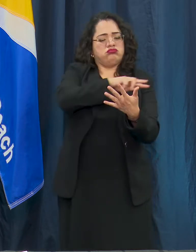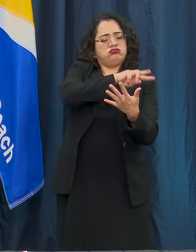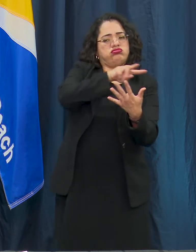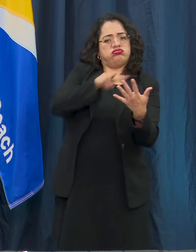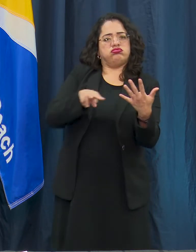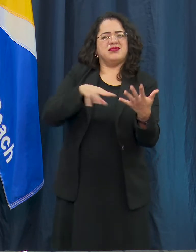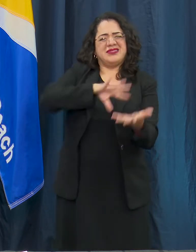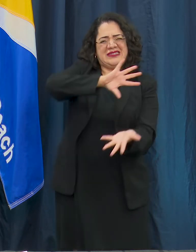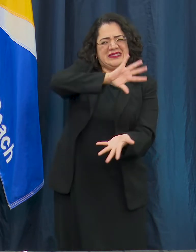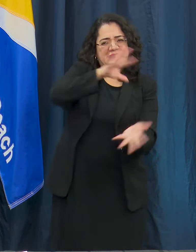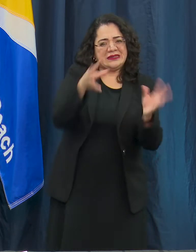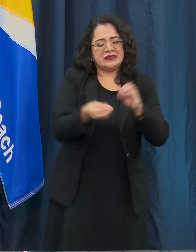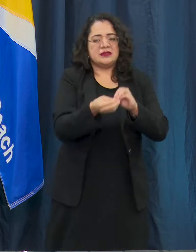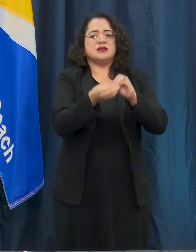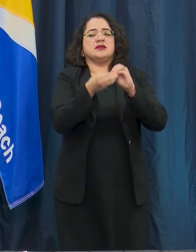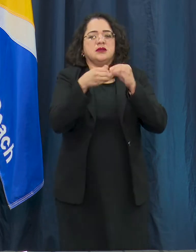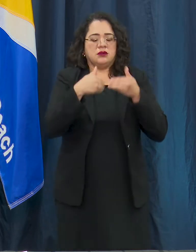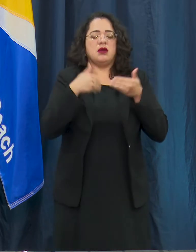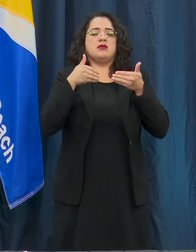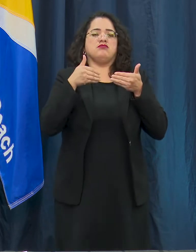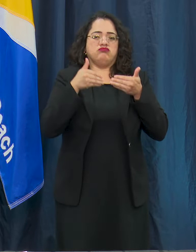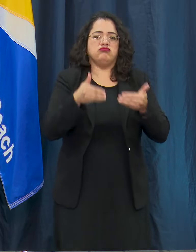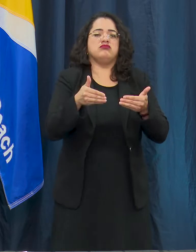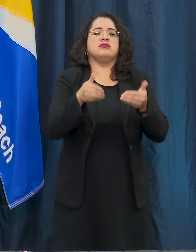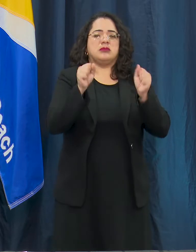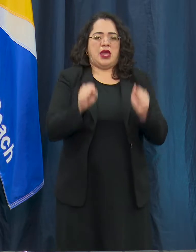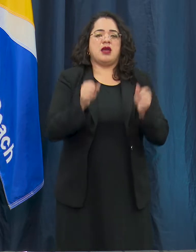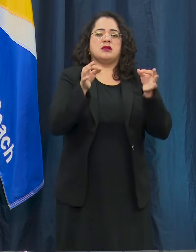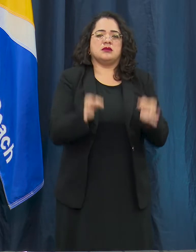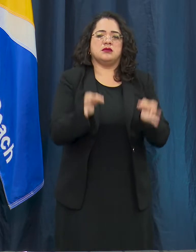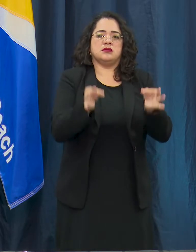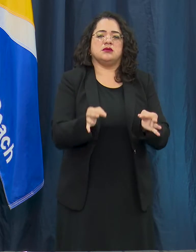using the data that we look at and the data that we've looked at and I went